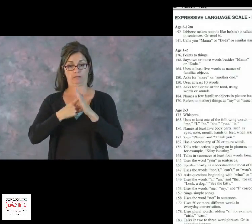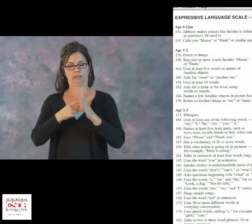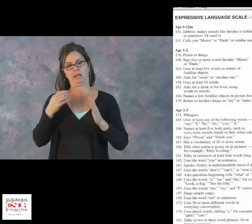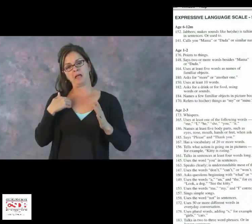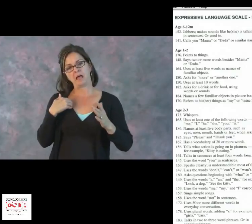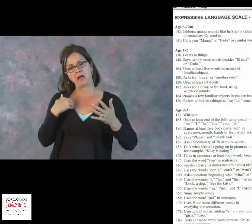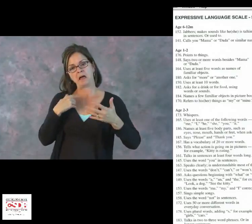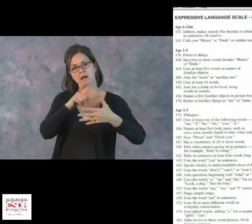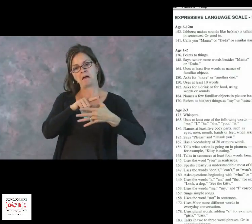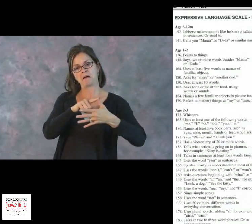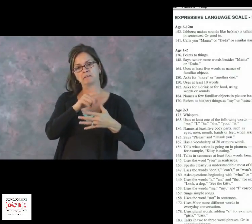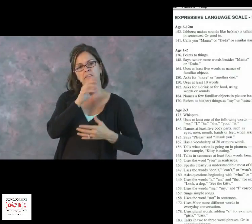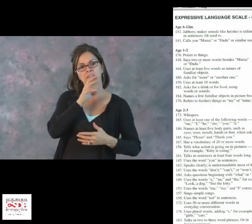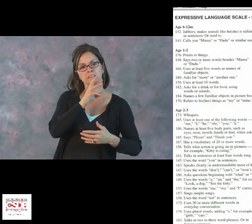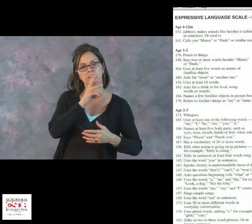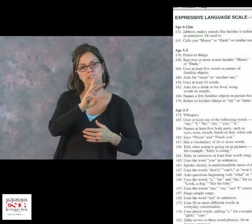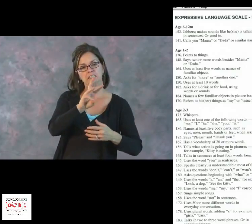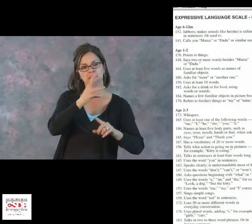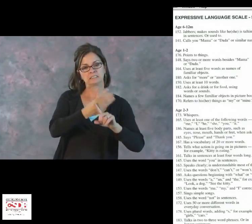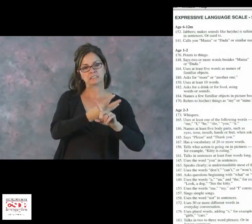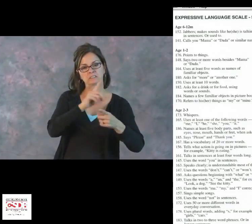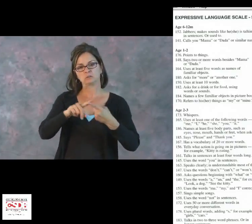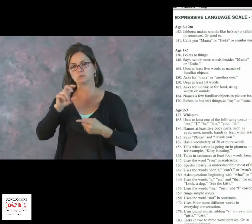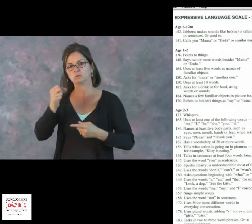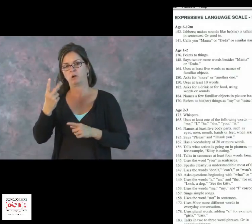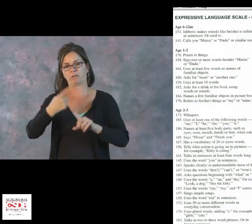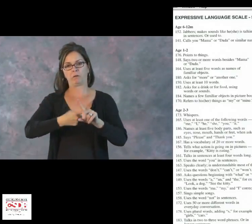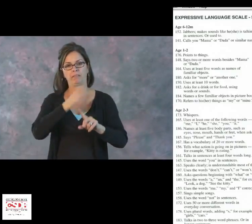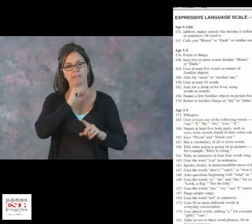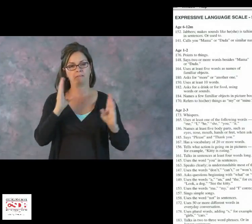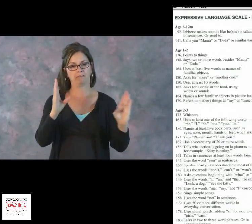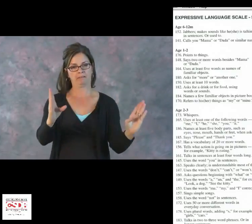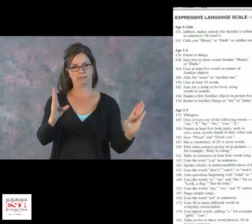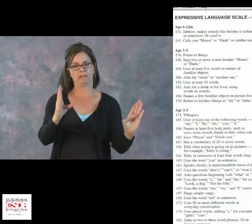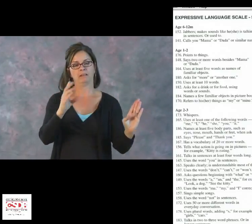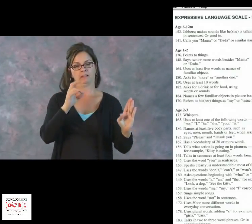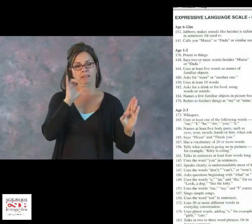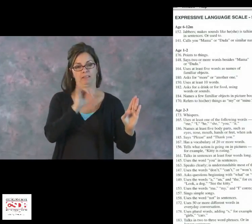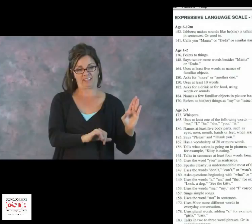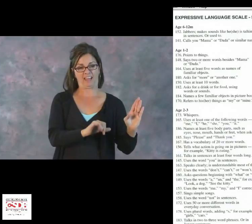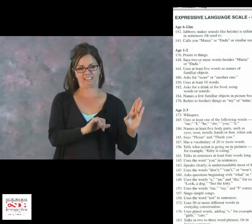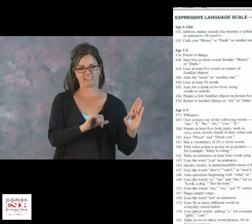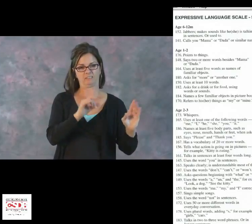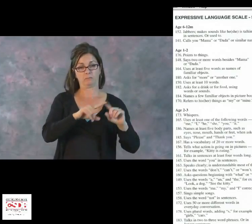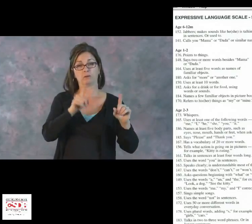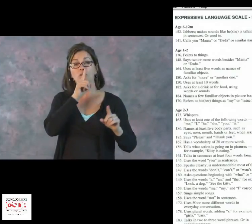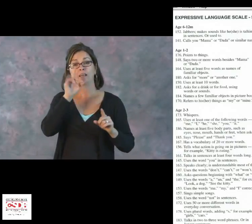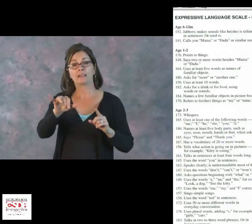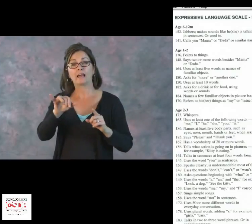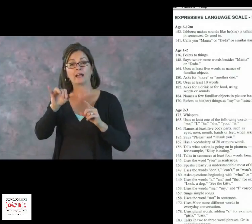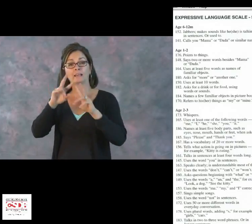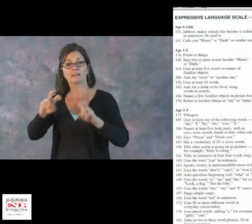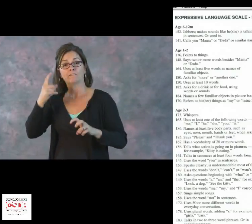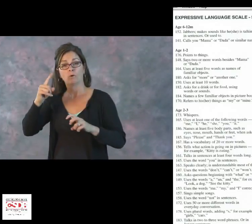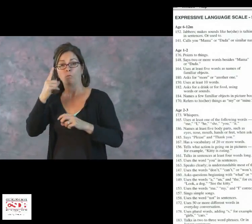at the 6-12 month level, but really this assessment is designed for children at 1 year and above, so the bulk of the items